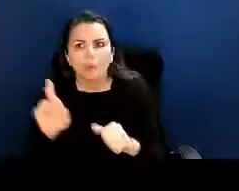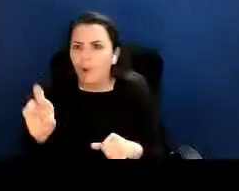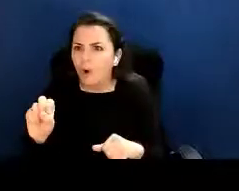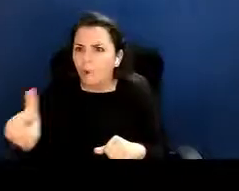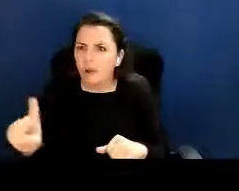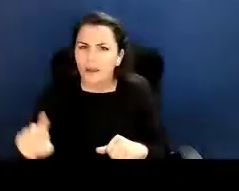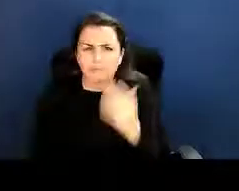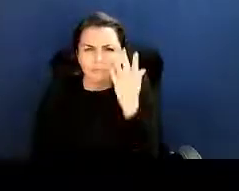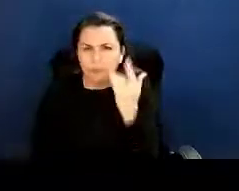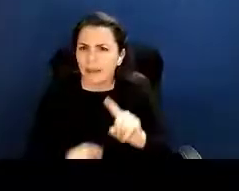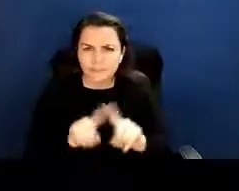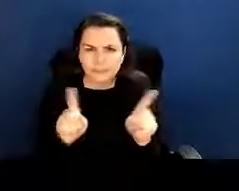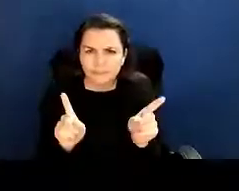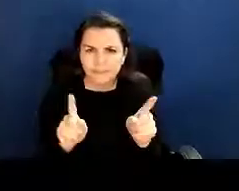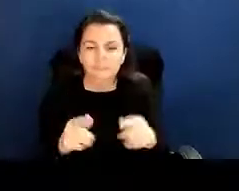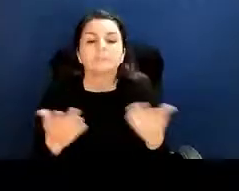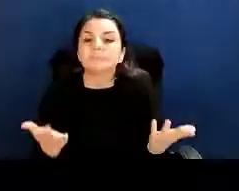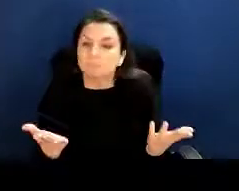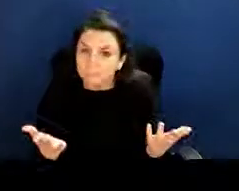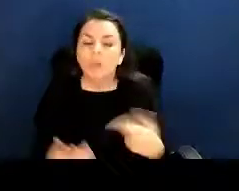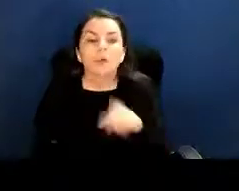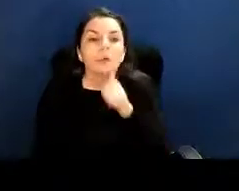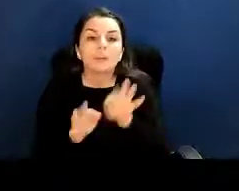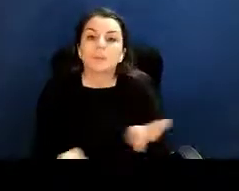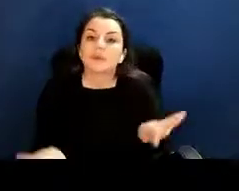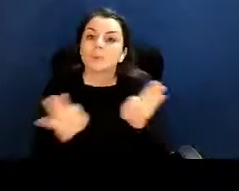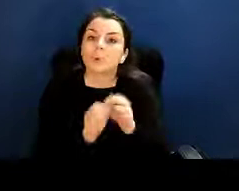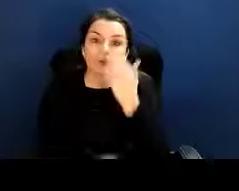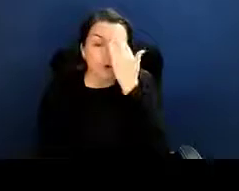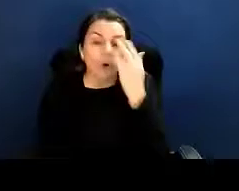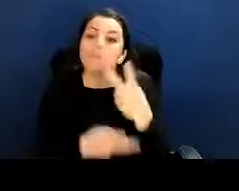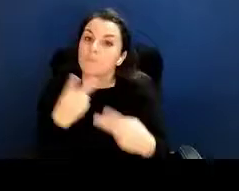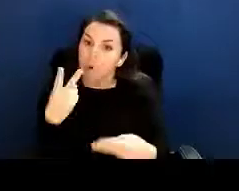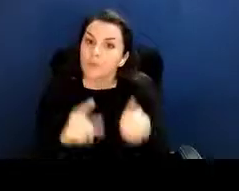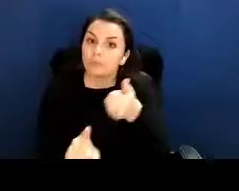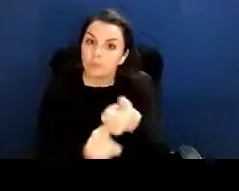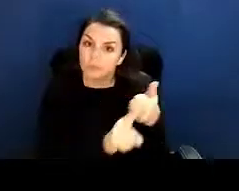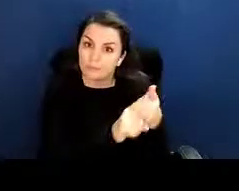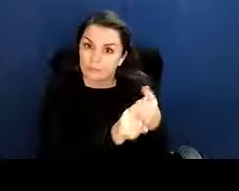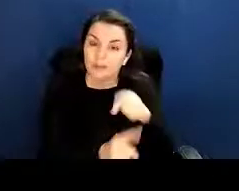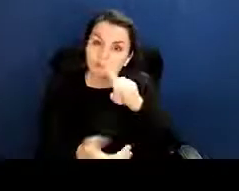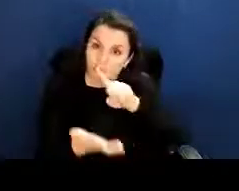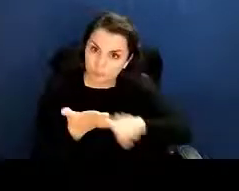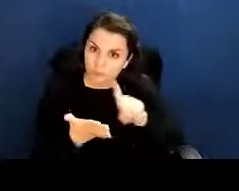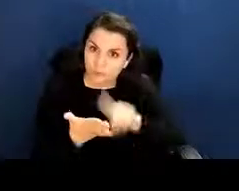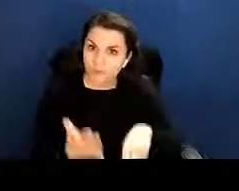So, one thing that's important to note is that both of these are research grants. The research proposed in an R15